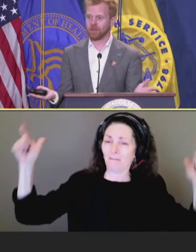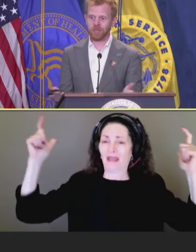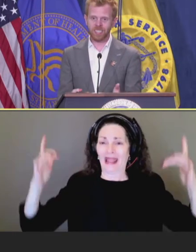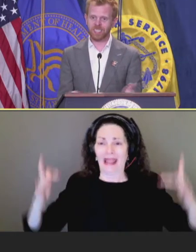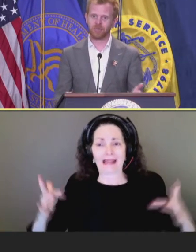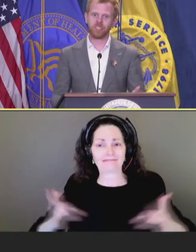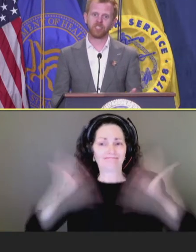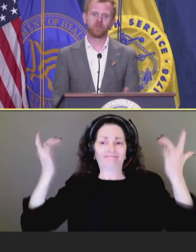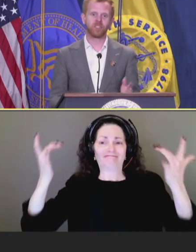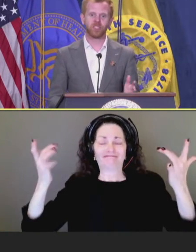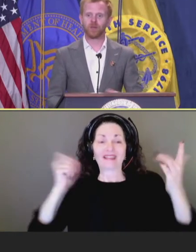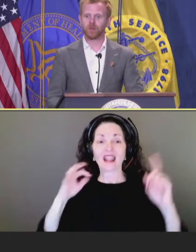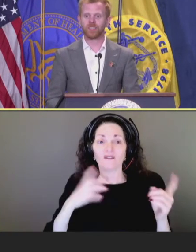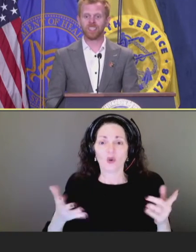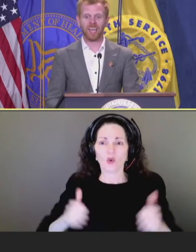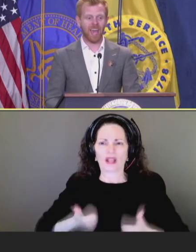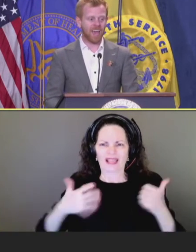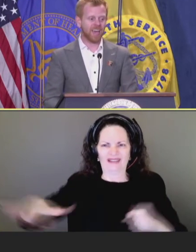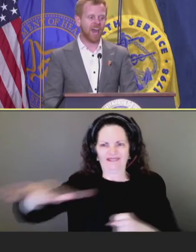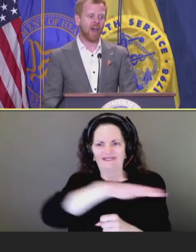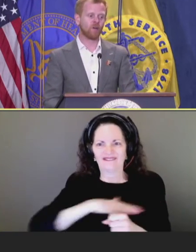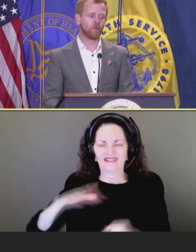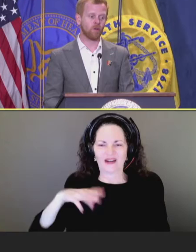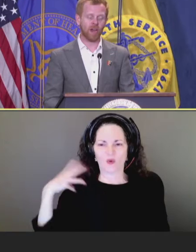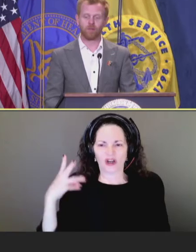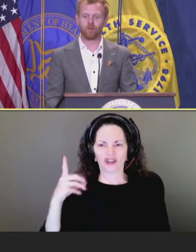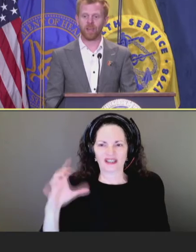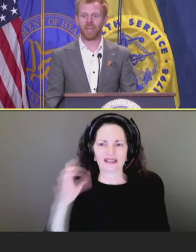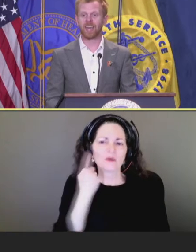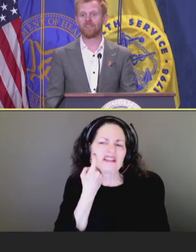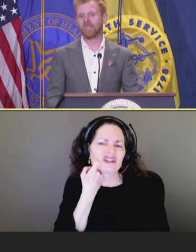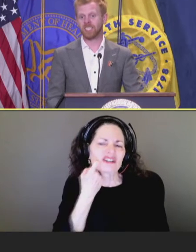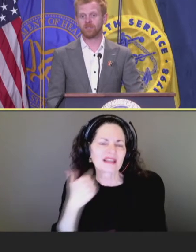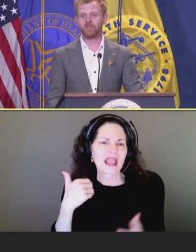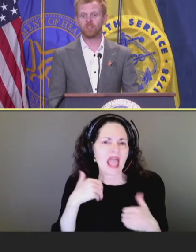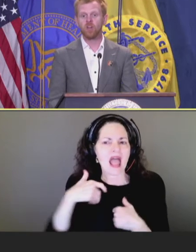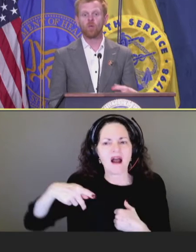the D.C. region, we just most recently had our Pride Parade and Festival. We